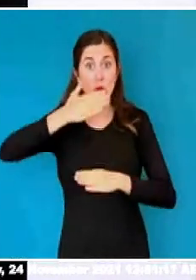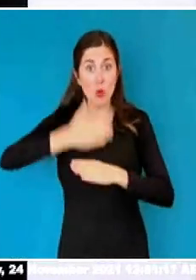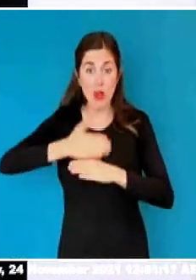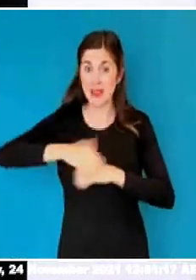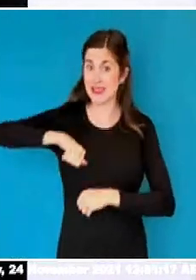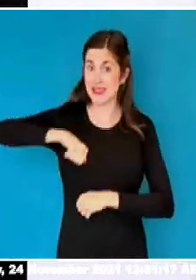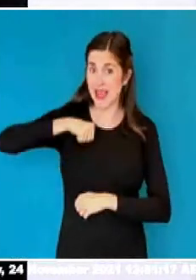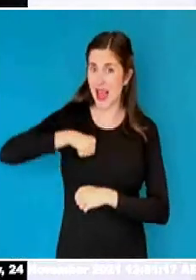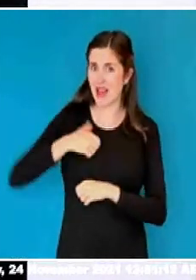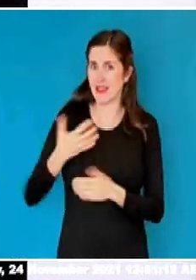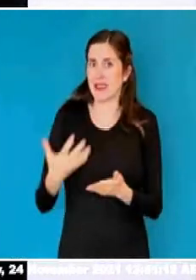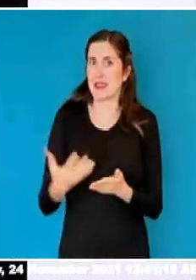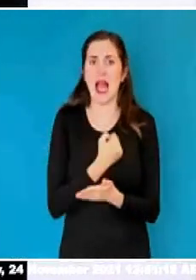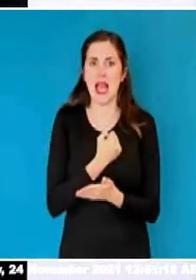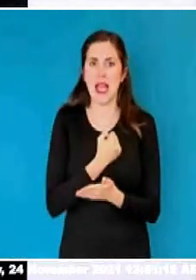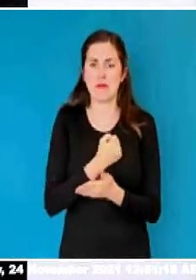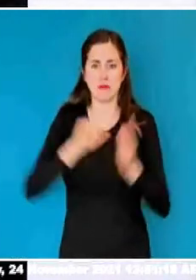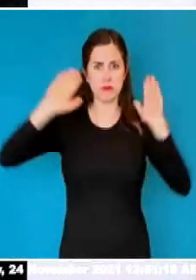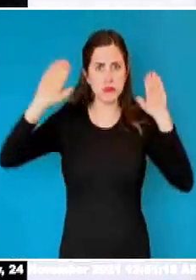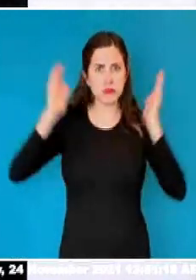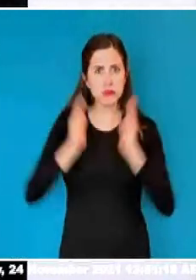to eliminate risks as far as reasonably practicable.